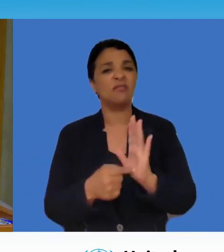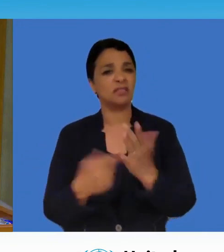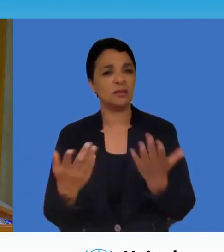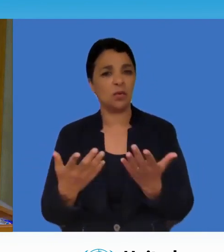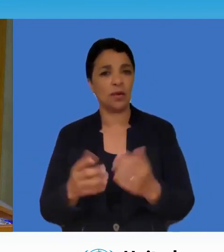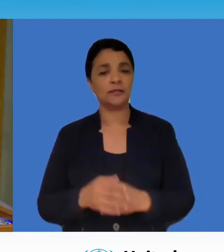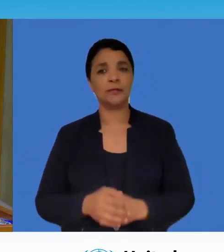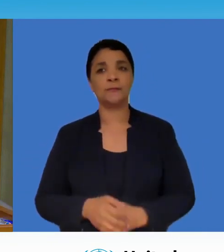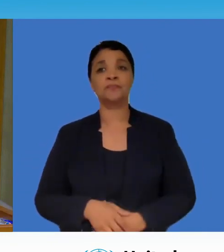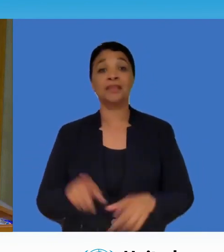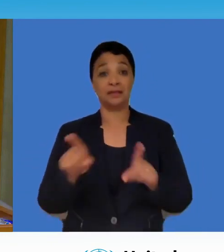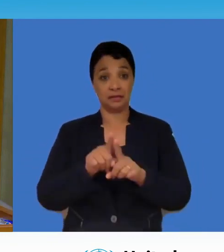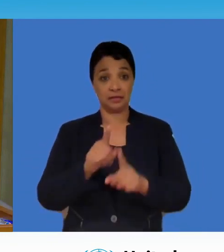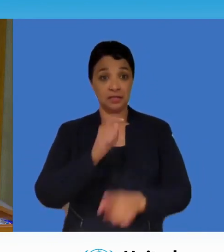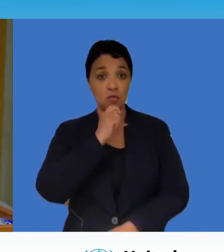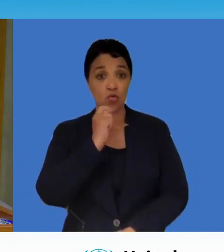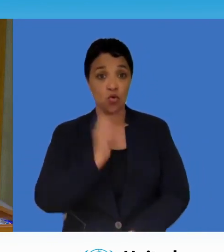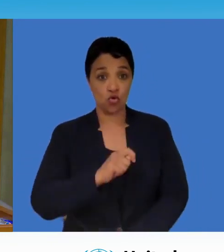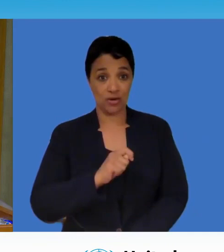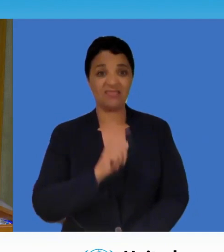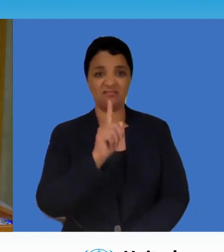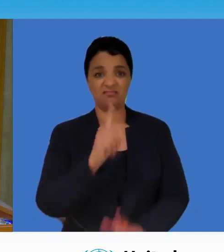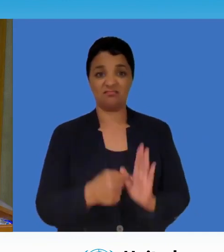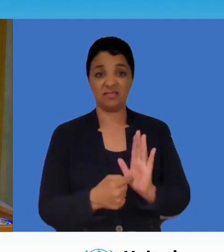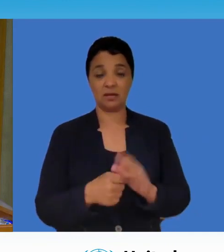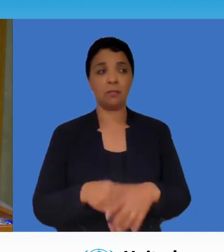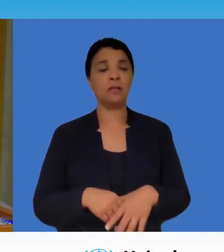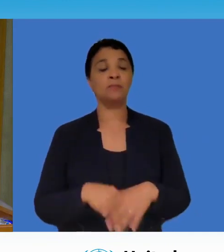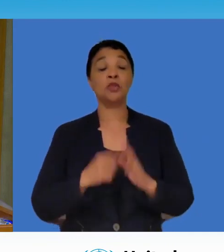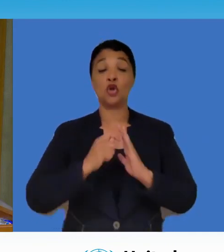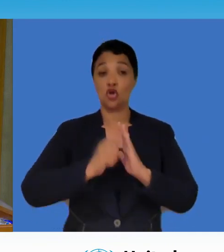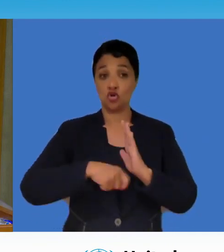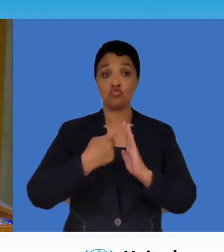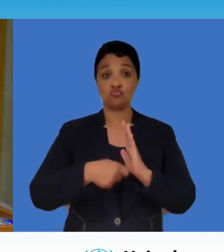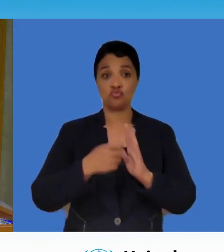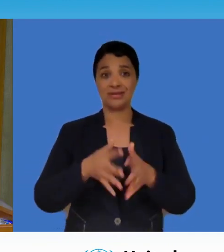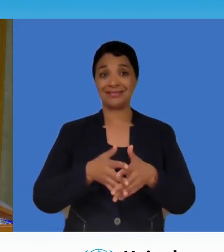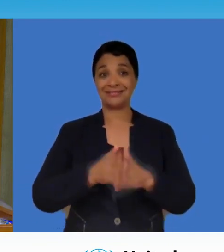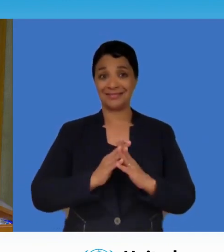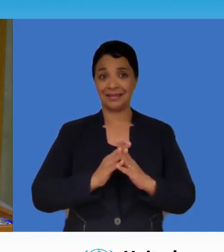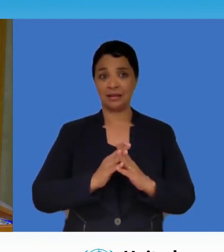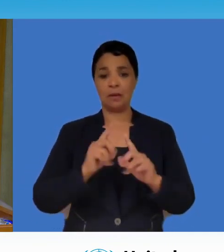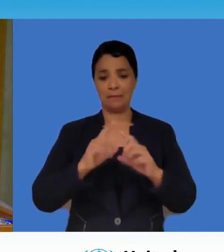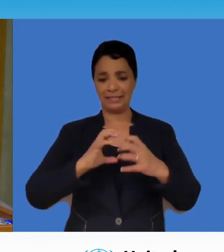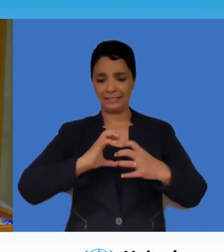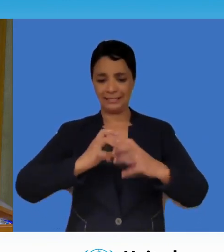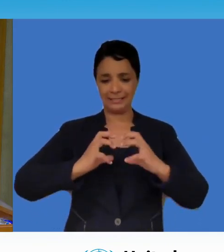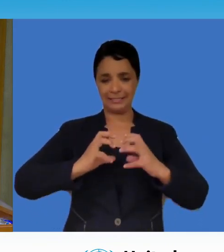take the example here uh of Ukraine where some of the uh programs have have been